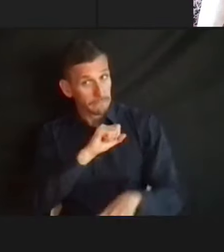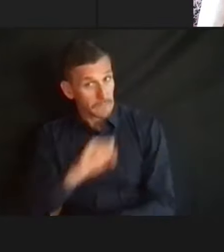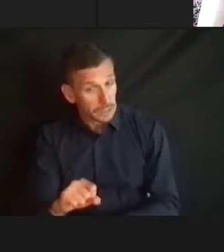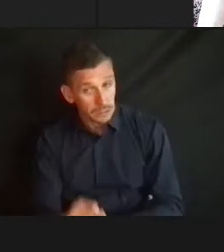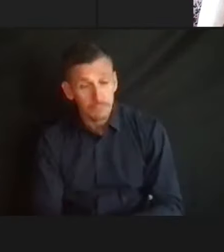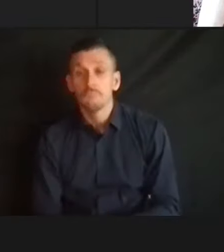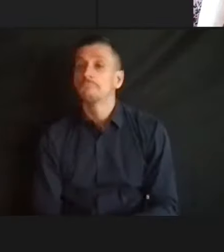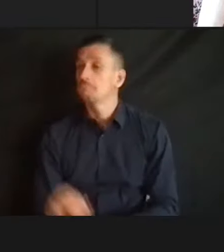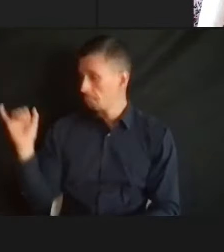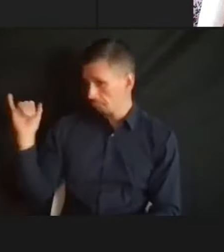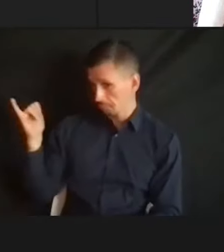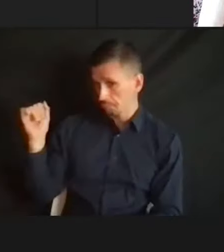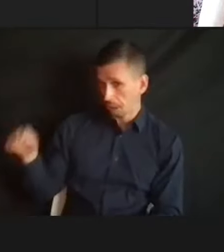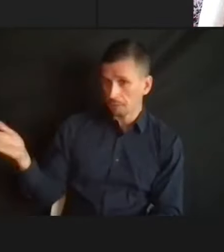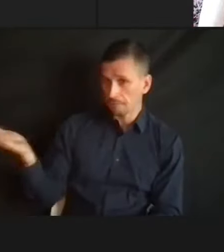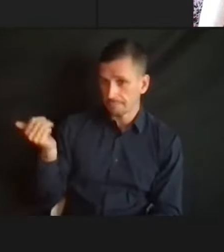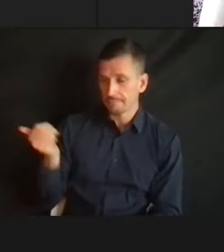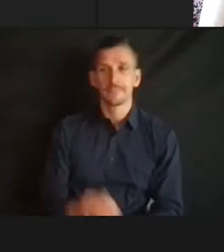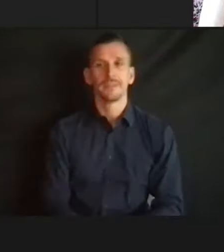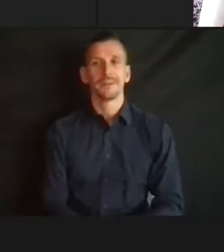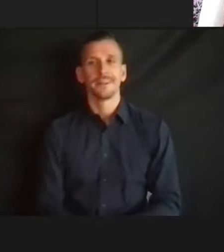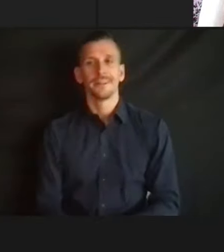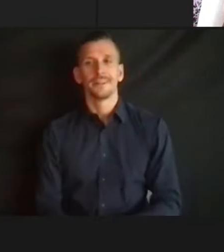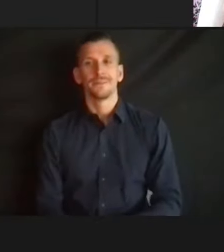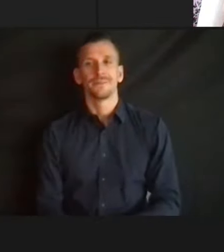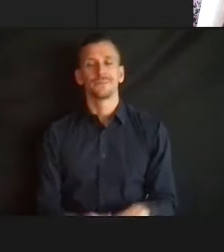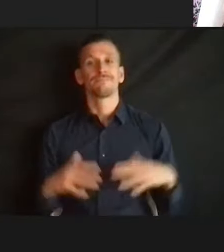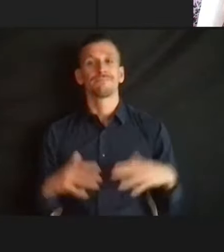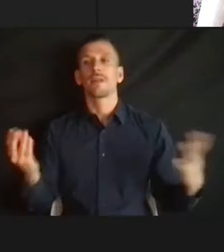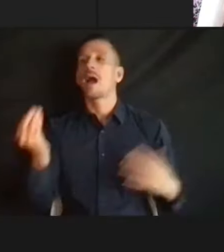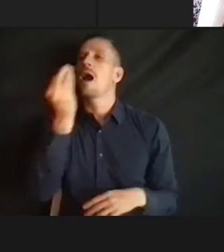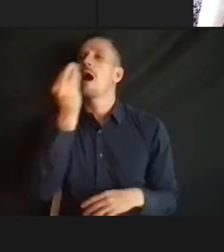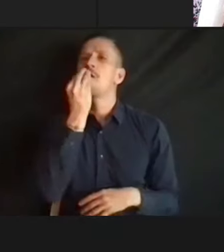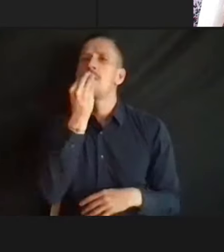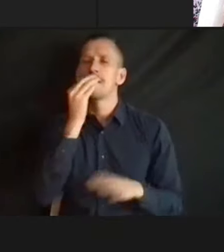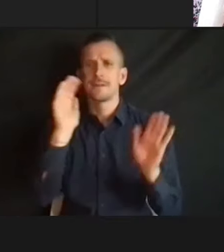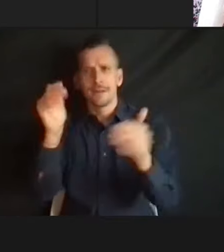about food security and some of the solutions, of course, working for the World Food Program,